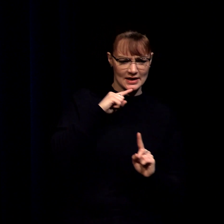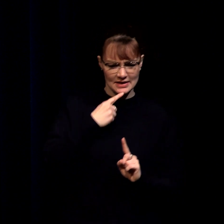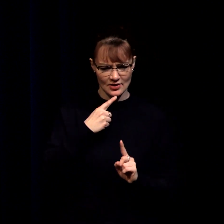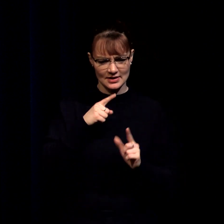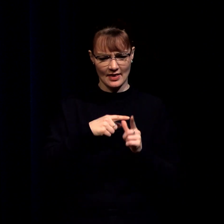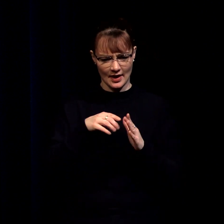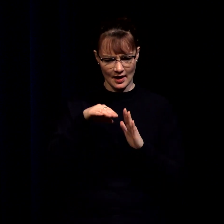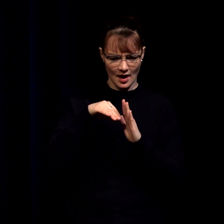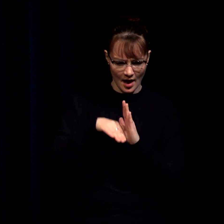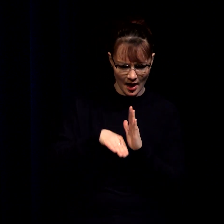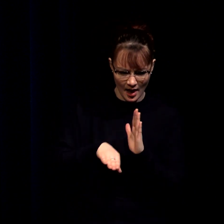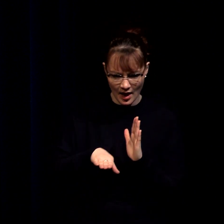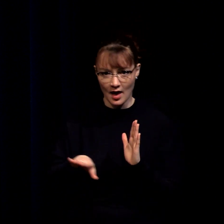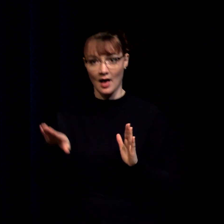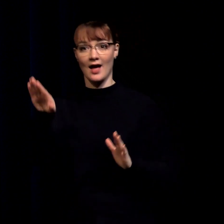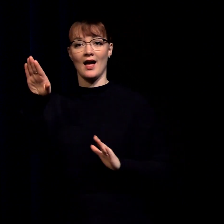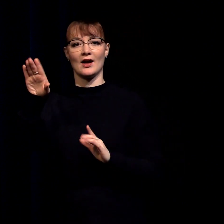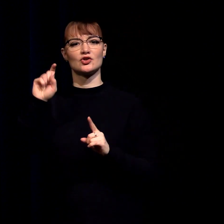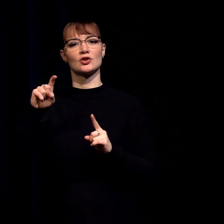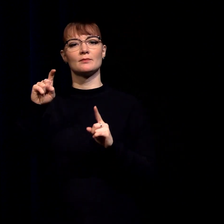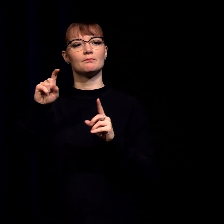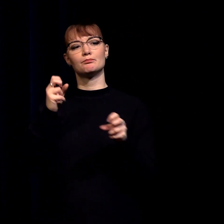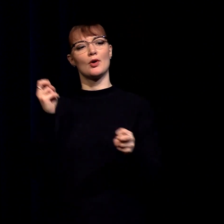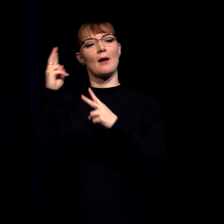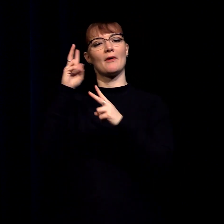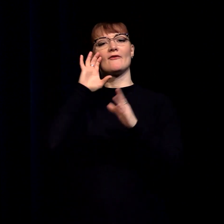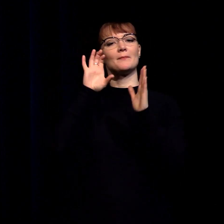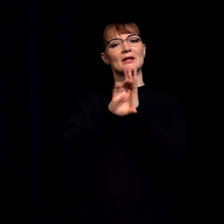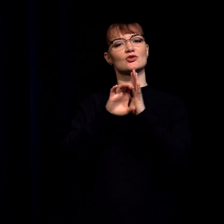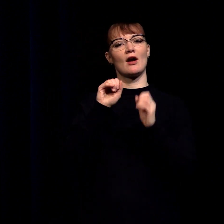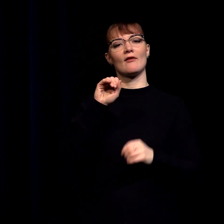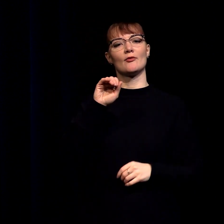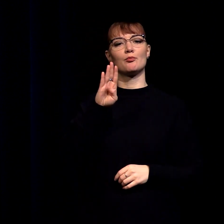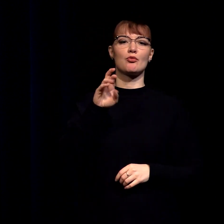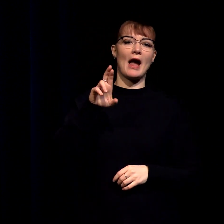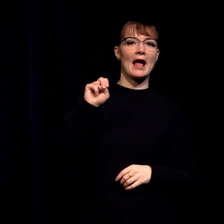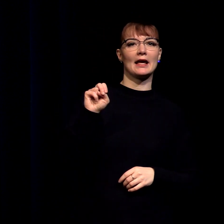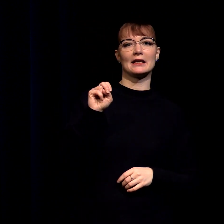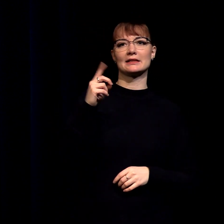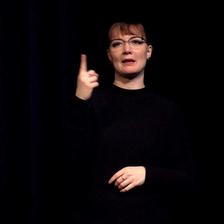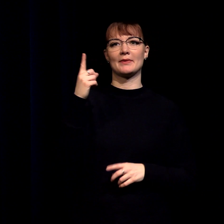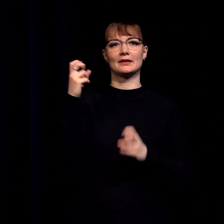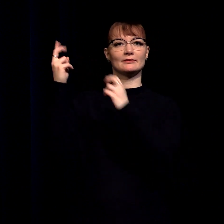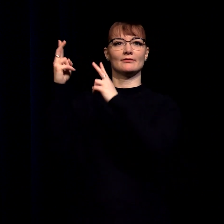This is where I should put up a picture of photoshop Brian Condello doing something or, you know, I have my phone ready at